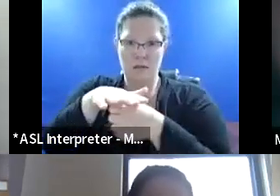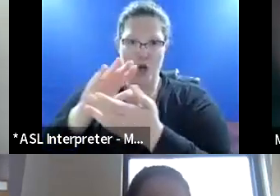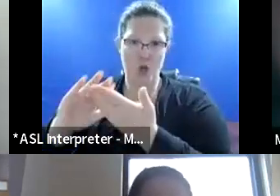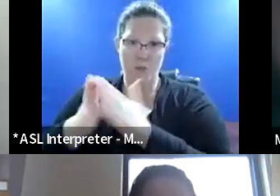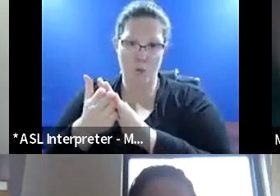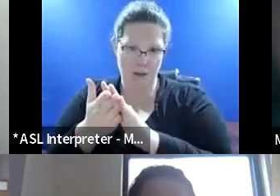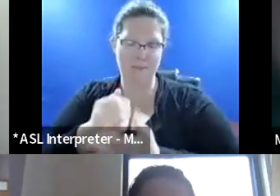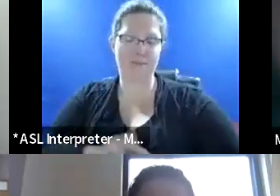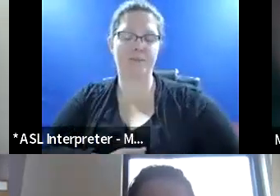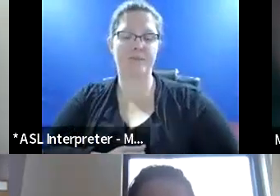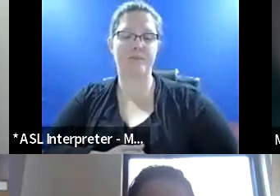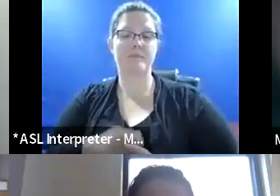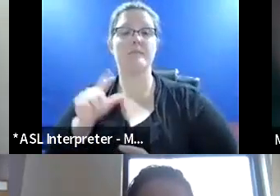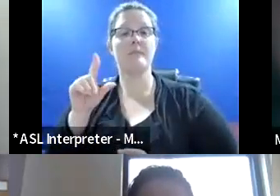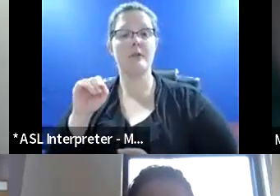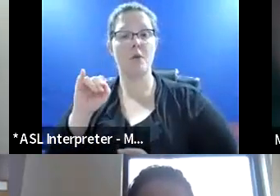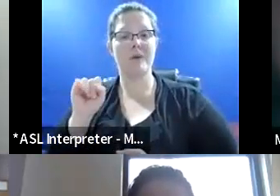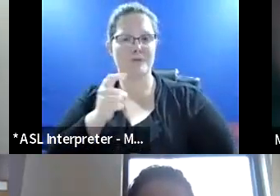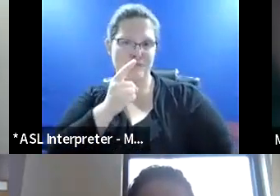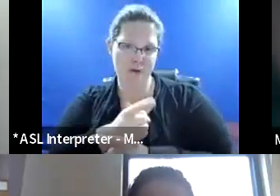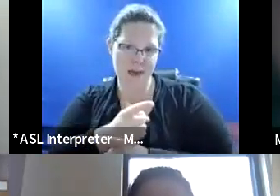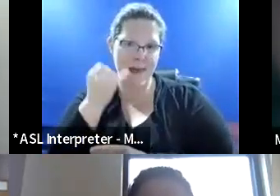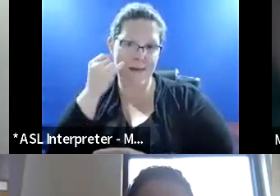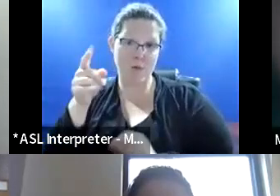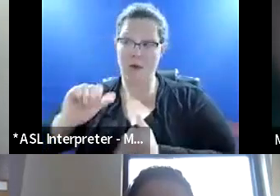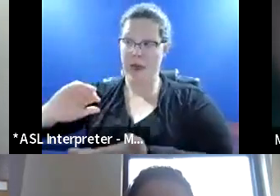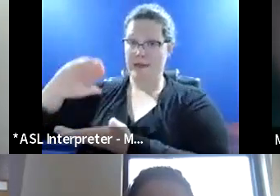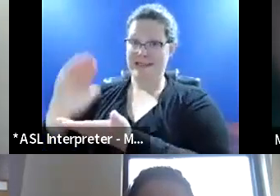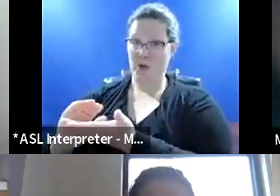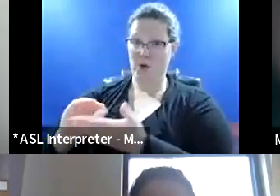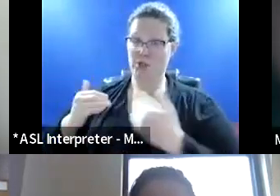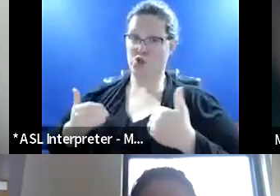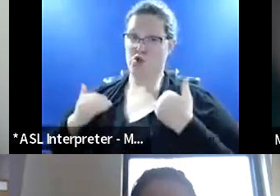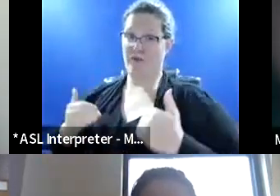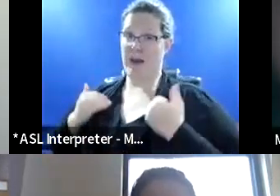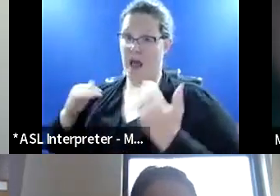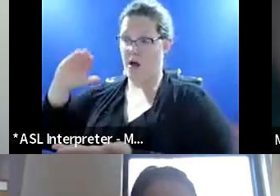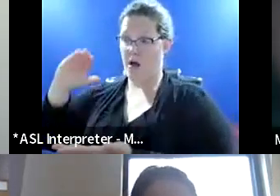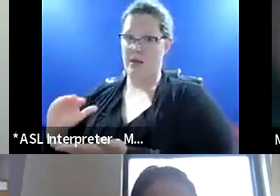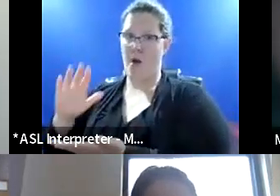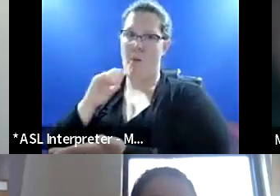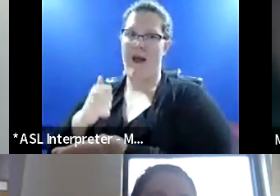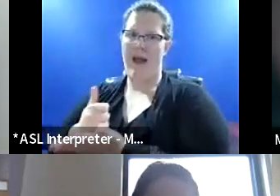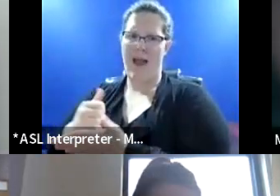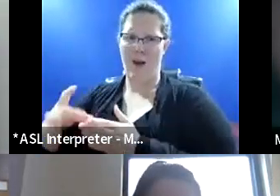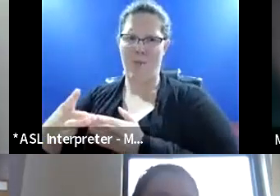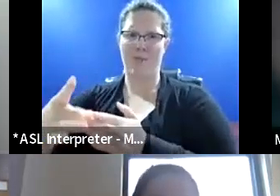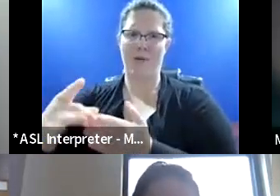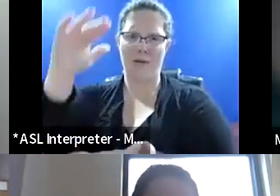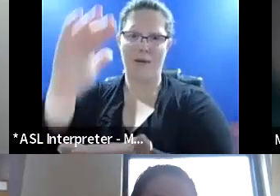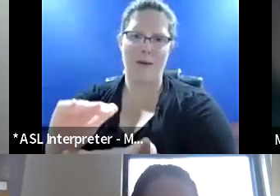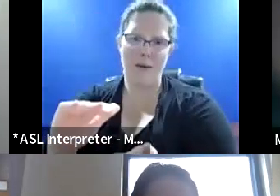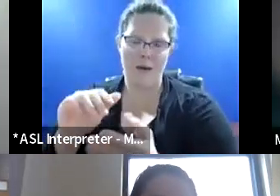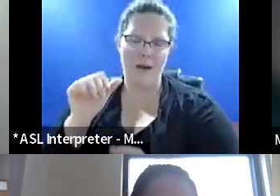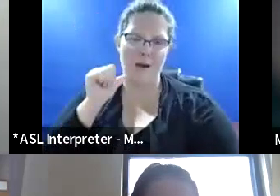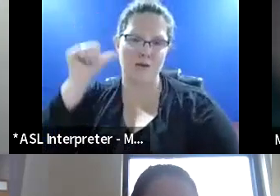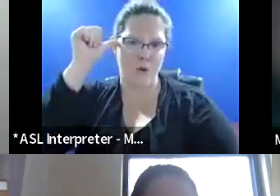THE CELL IS ABLE SOUTH CAROLINA. I DO HAVE SOMEONE I CAN GET YOU IN TOUCH WITH TO SEE IF THEY HAVE THOSE NUMBERS BUT THE MAIN OPPORTUNITY WAS EQUAL ACCESS IN MAKING SURE WE'RE MEETING EVERY COMMUNITY AND POPULATION WHERE THEY ARE AT.